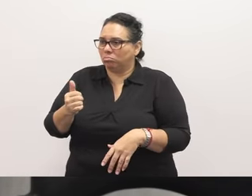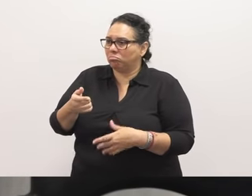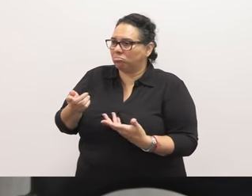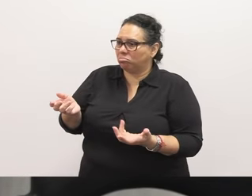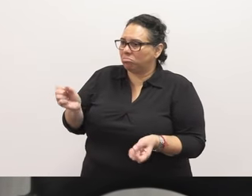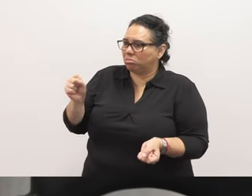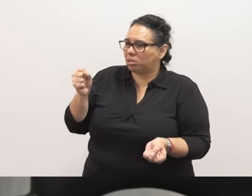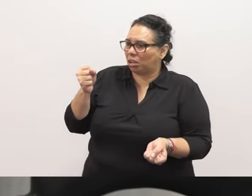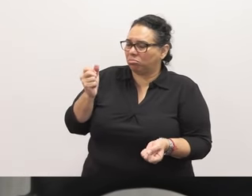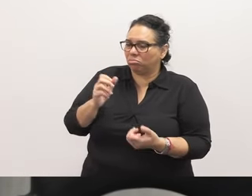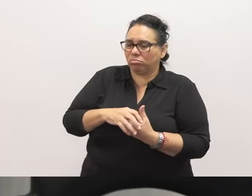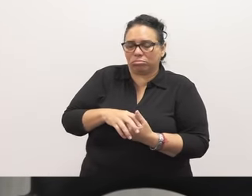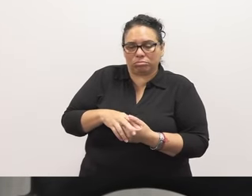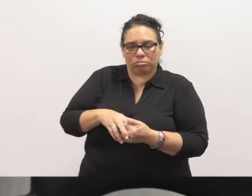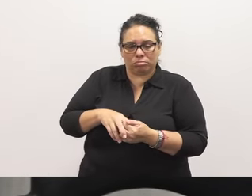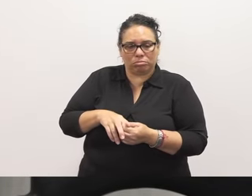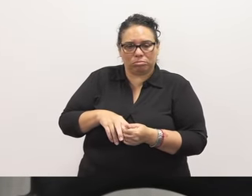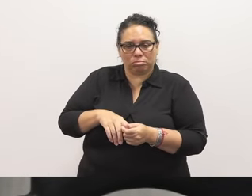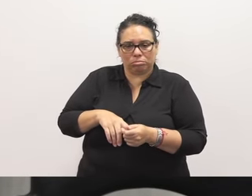[Erik Miller] The brick and mortar, right? Yeah, yeah.